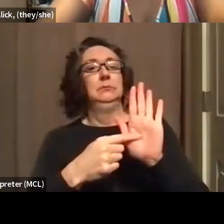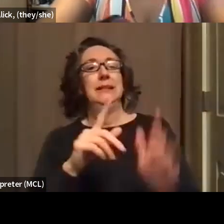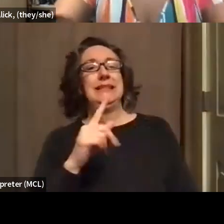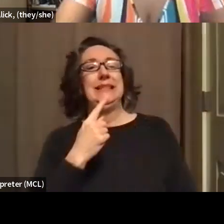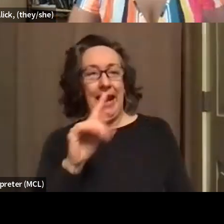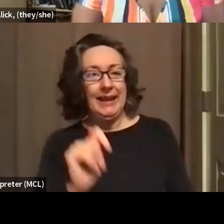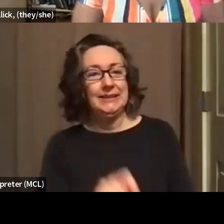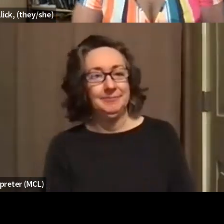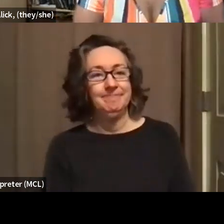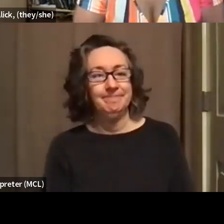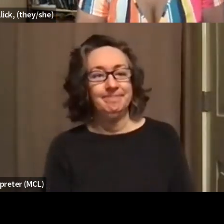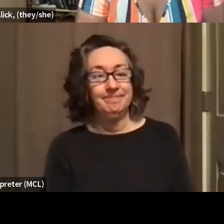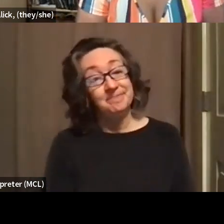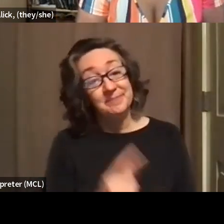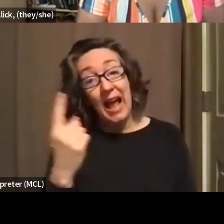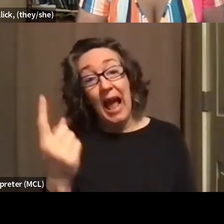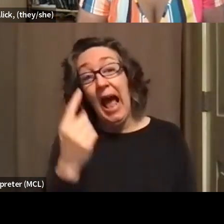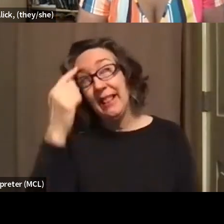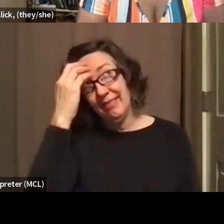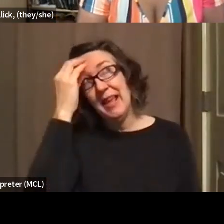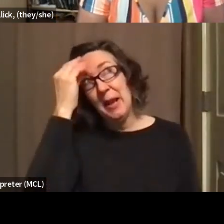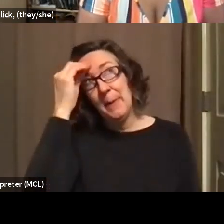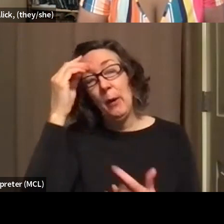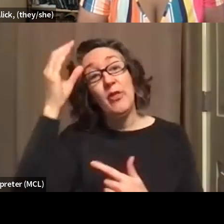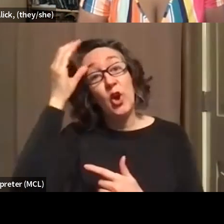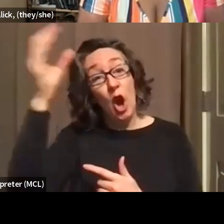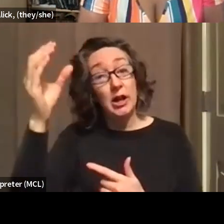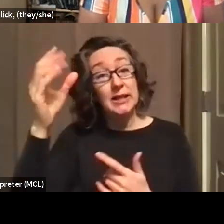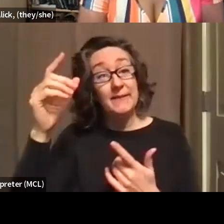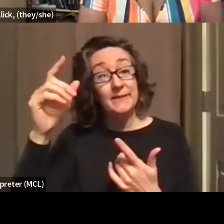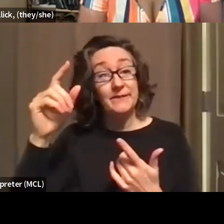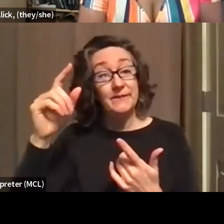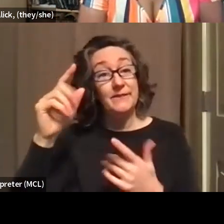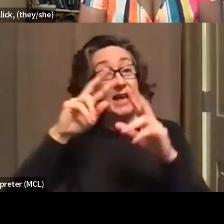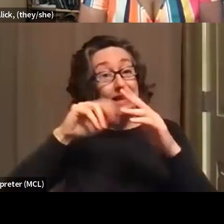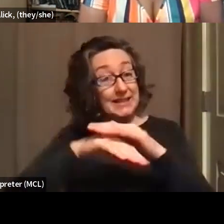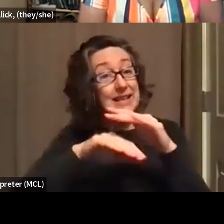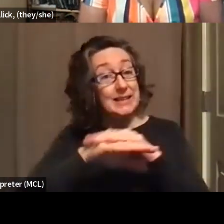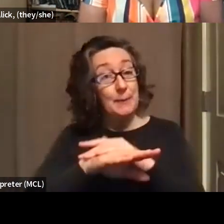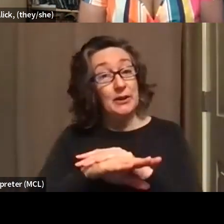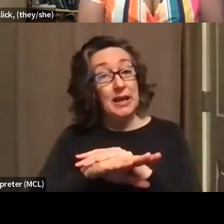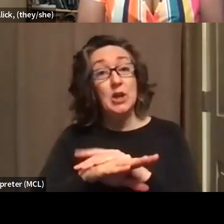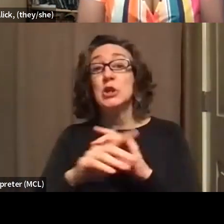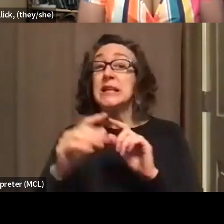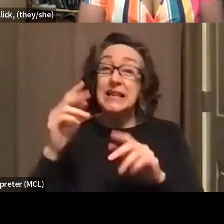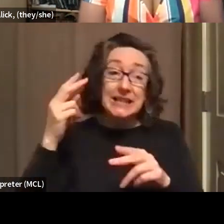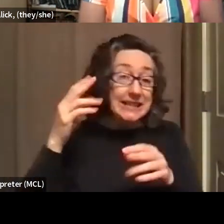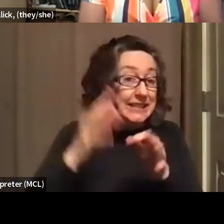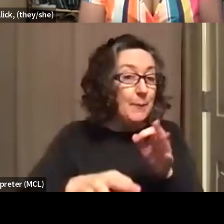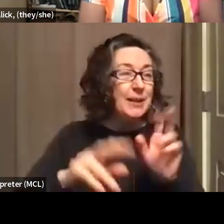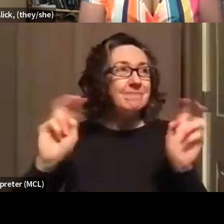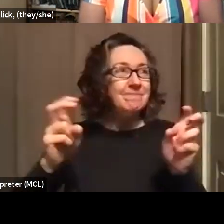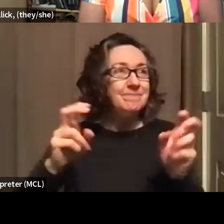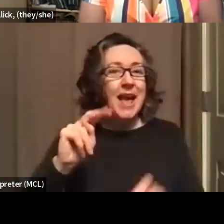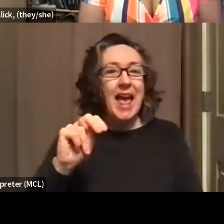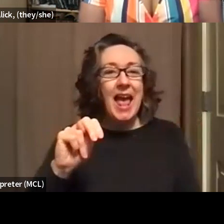So that's something I think about with cognitive accessibility is naming it and in person usually